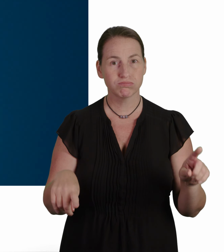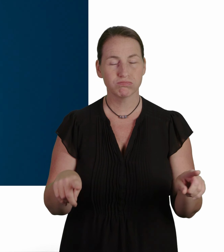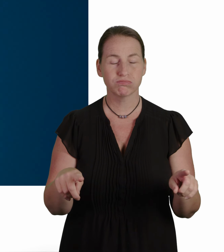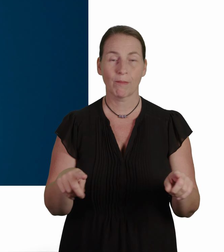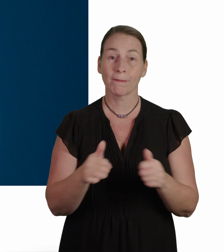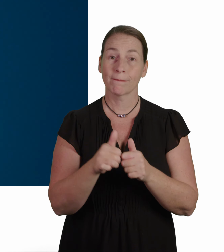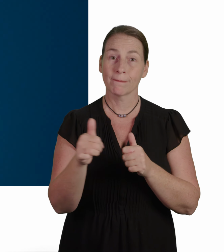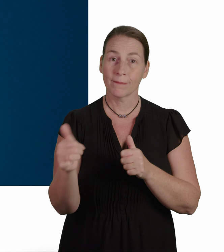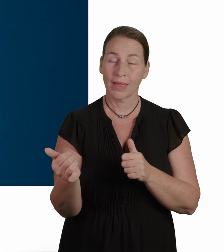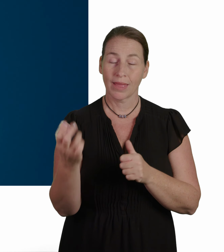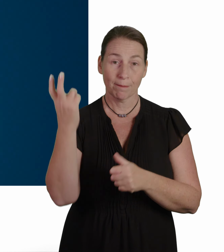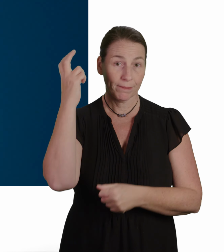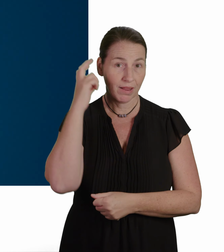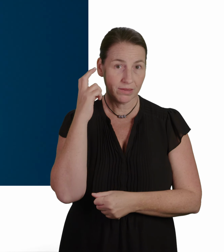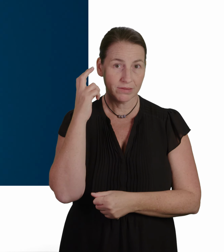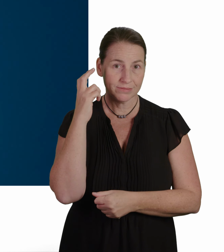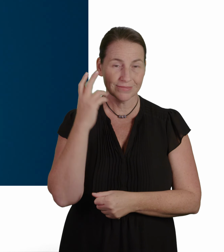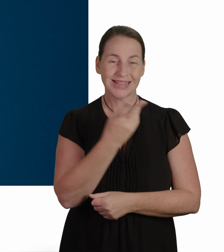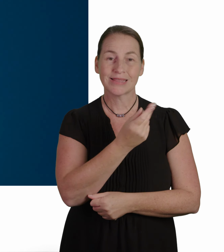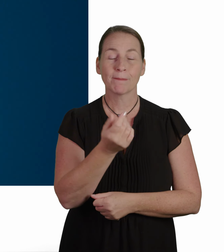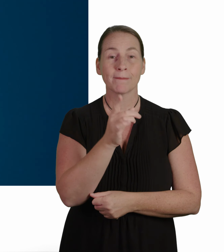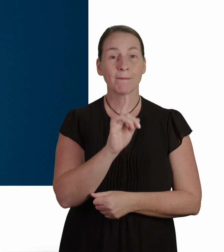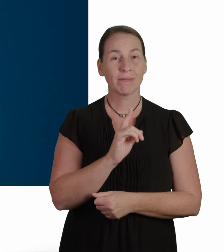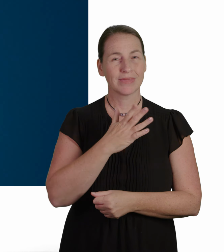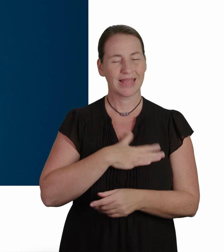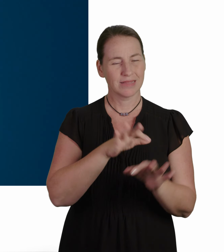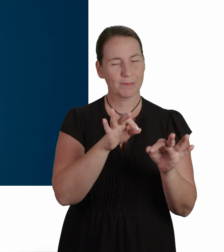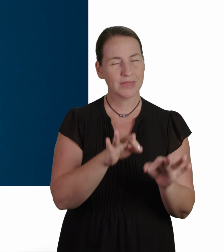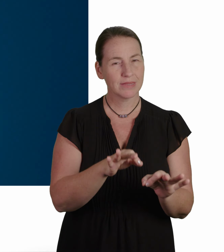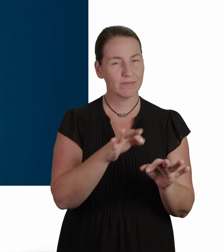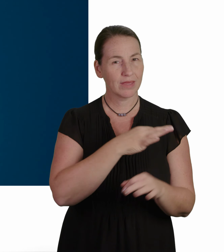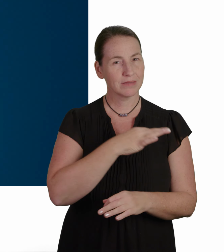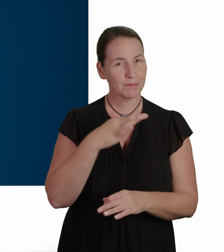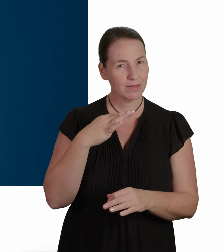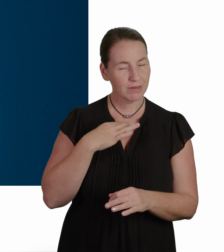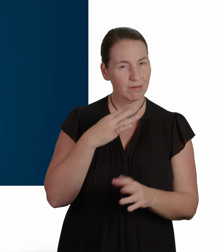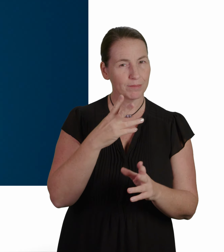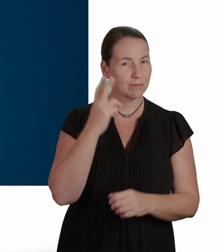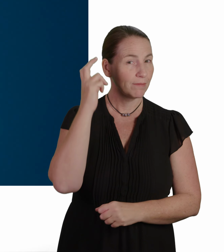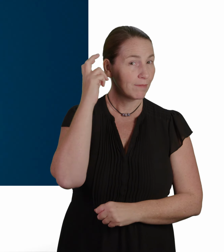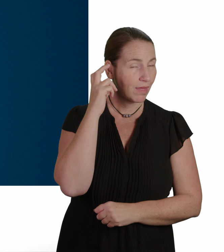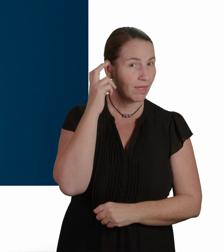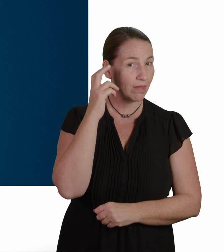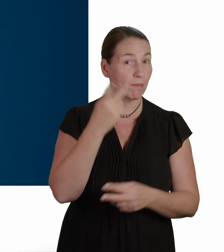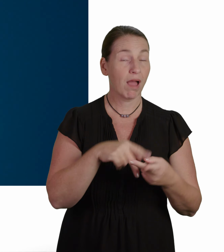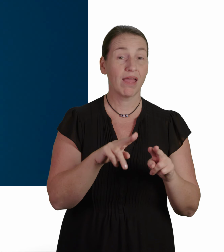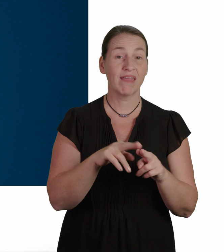and if there is no clinical indication for a specific type of implant, the decision is entirely yours